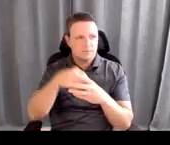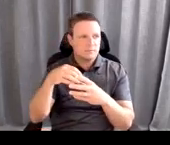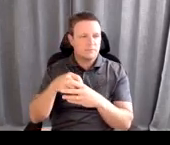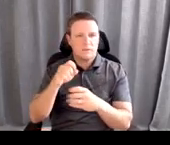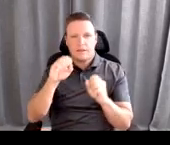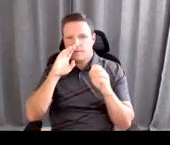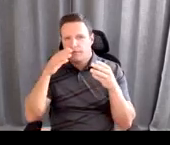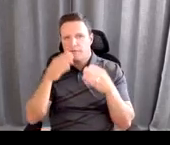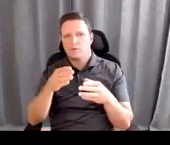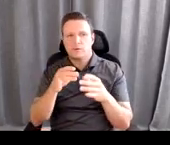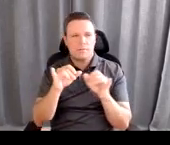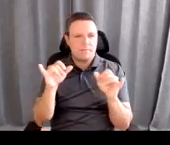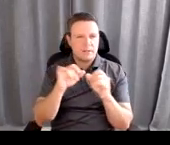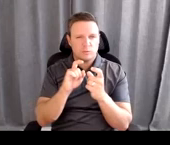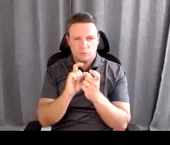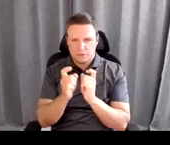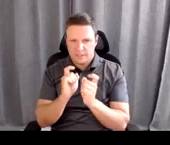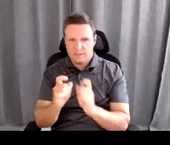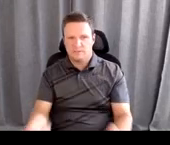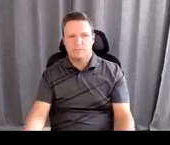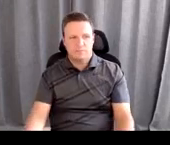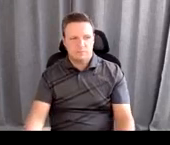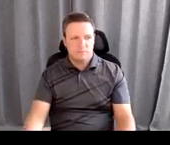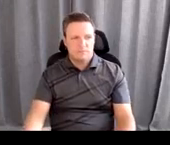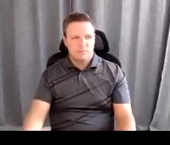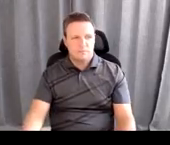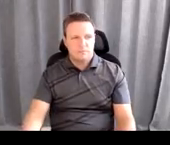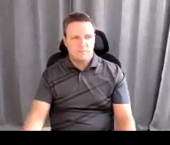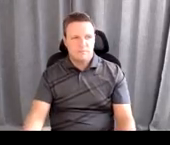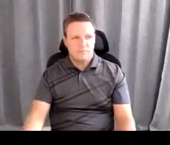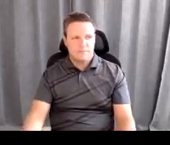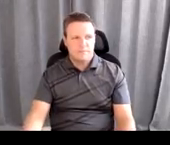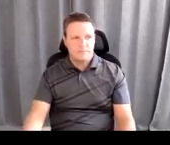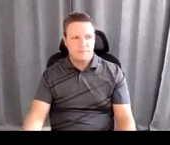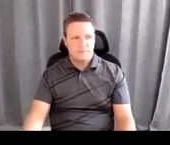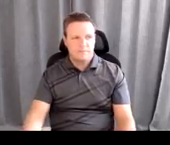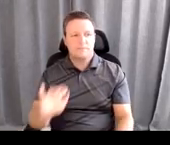Again, with traditional service learning models at the end of the semester or at the end of the hours being work.